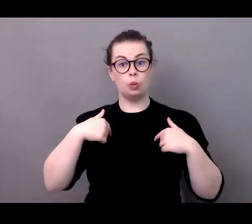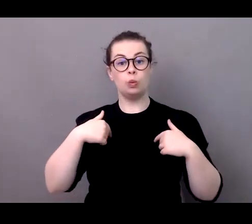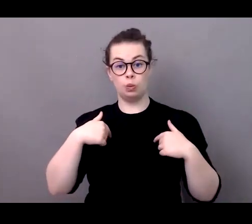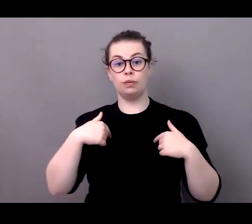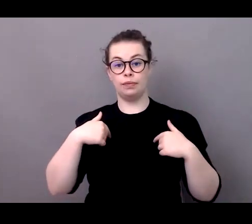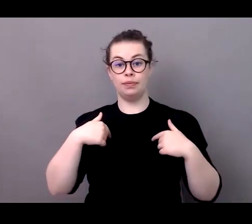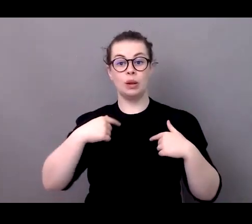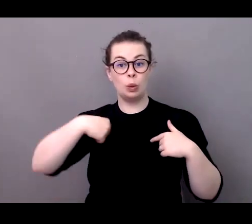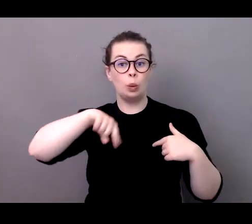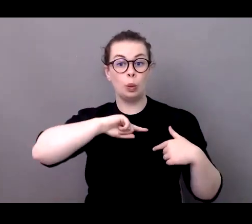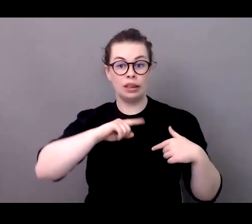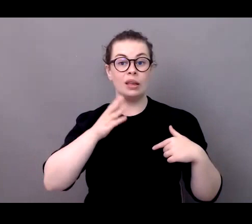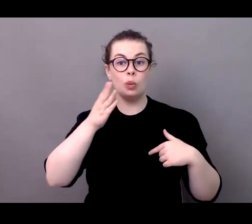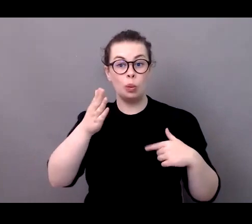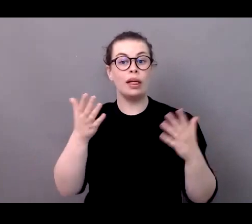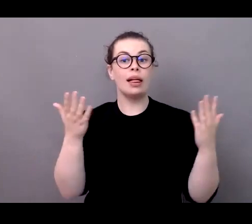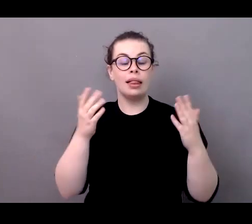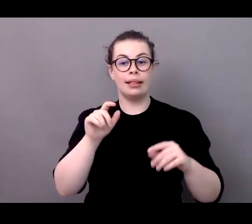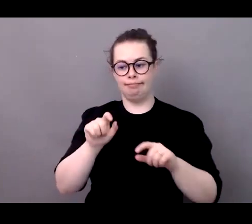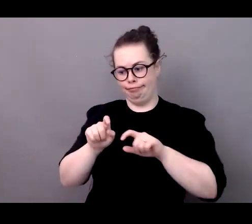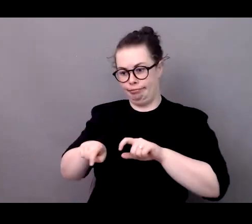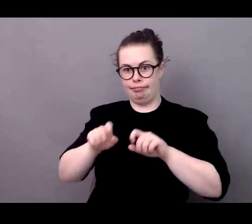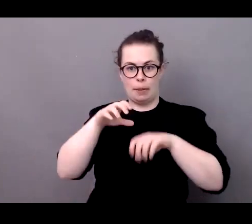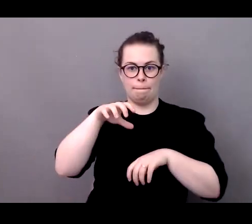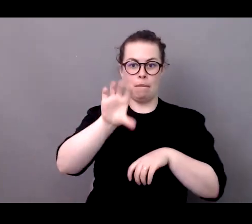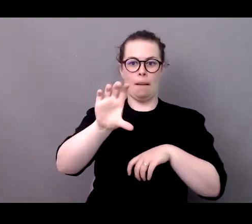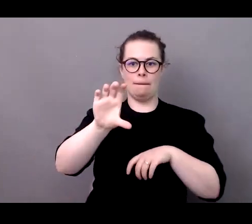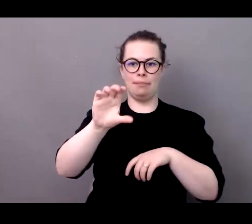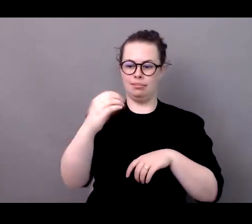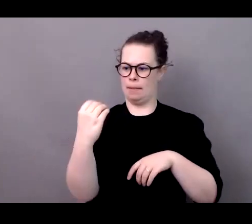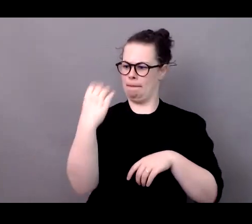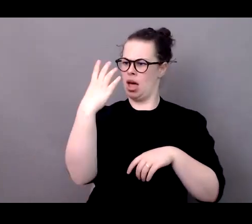being assigned to breakout groups because we are splitting you into teams for this